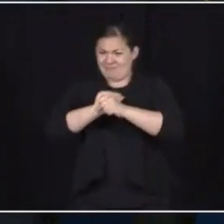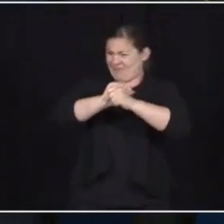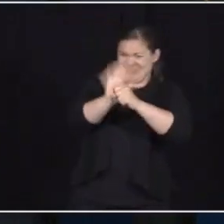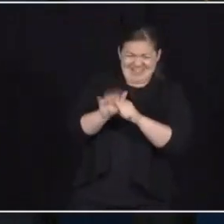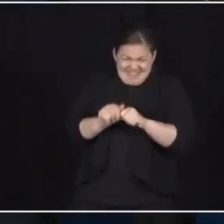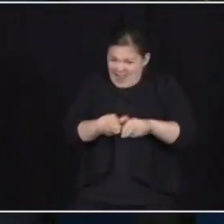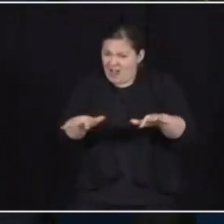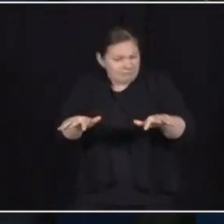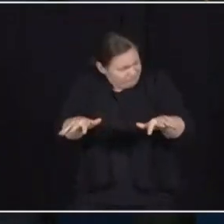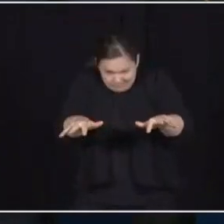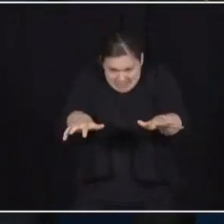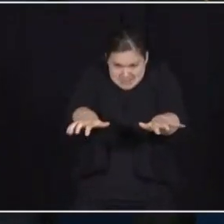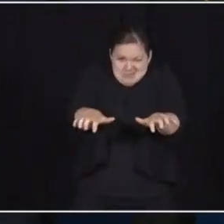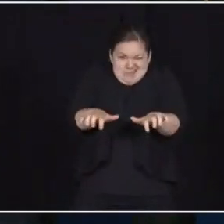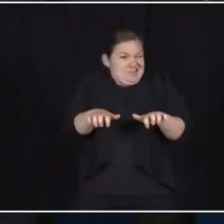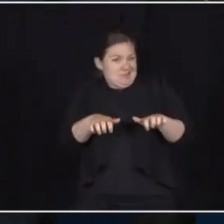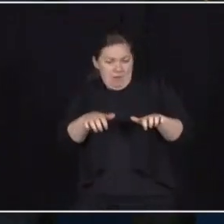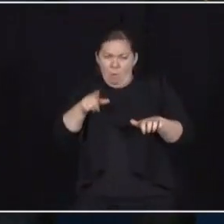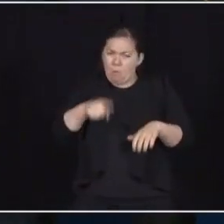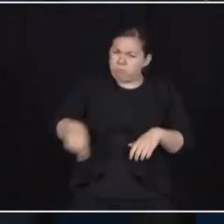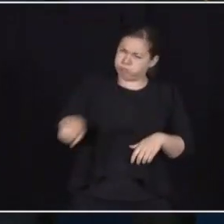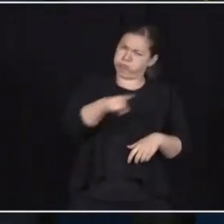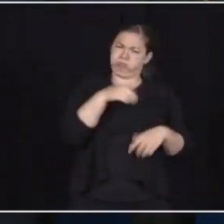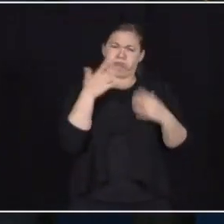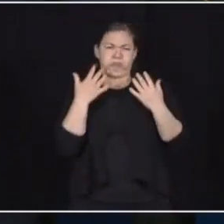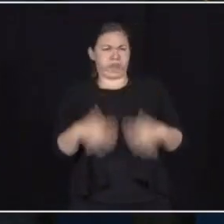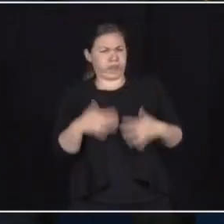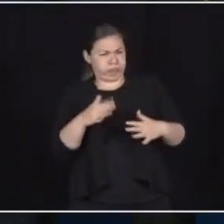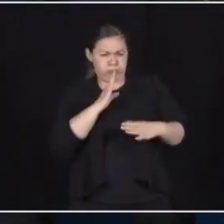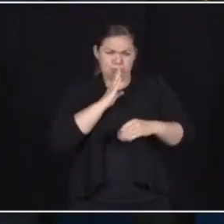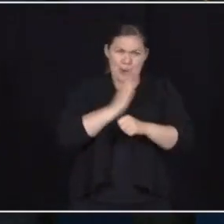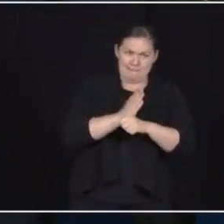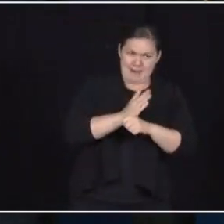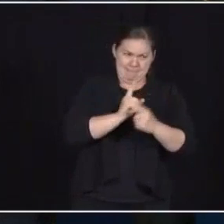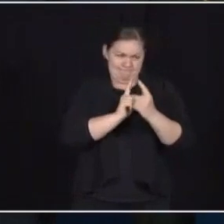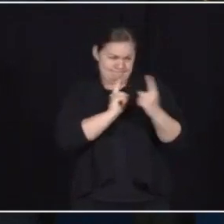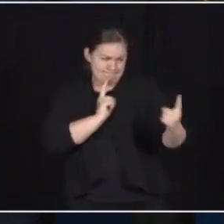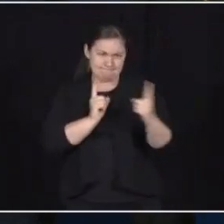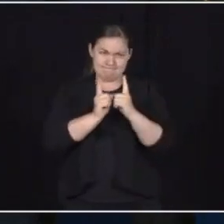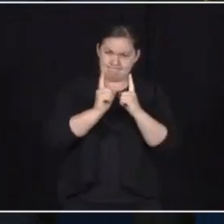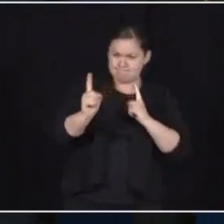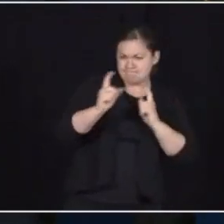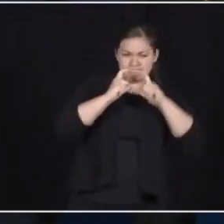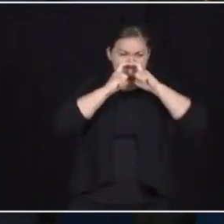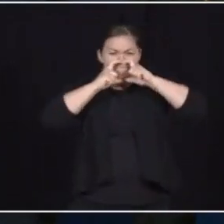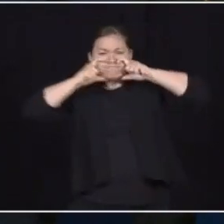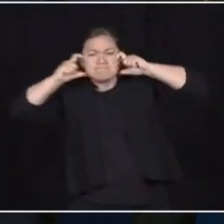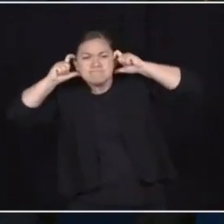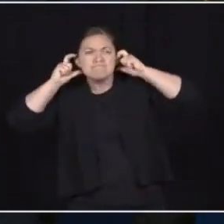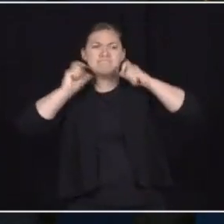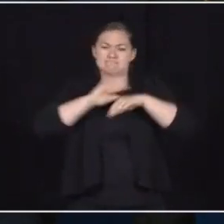part thanks to the considerable and ongoing efforts of all Ontarians to stop the spread of COVID-19. Your continued diligence with physical